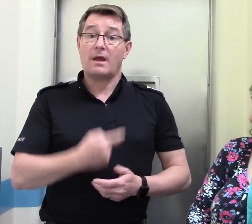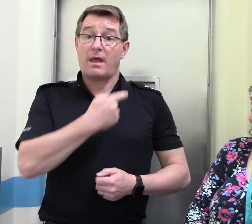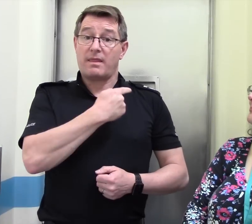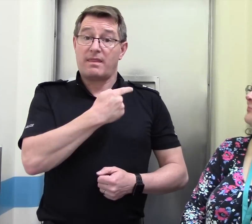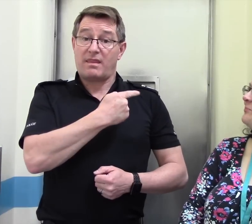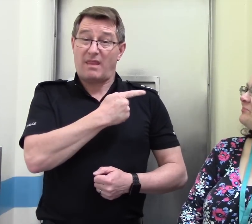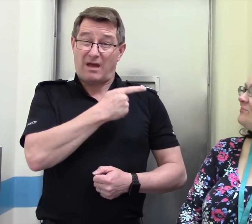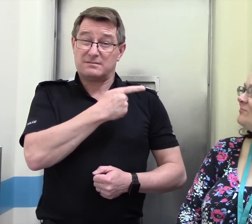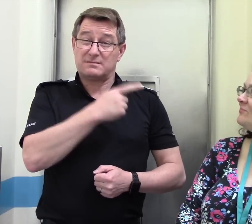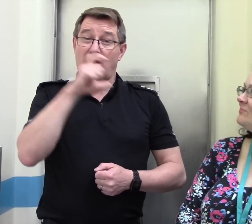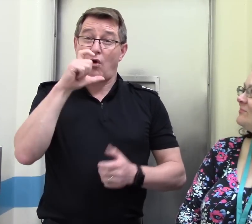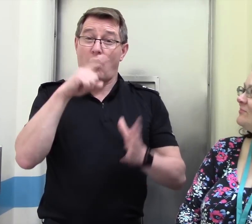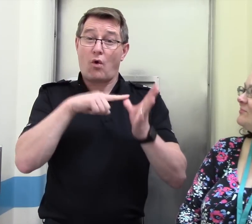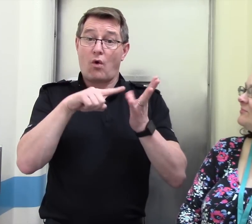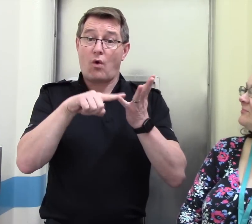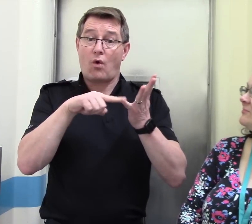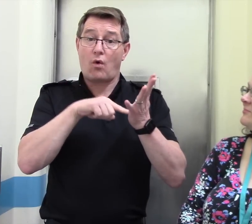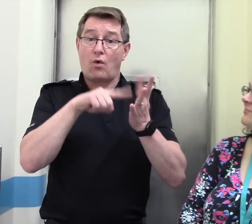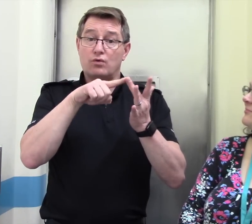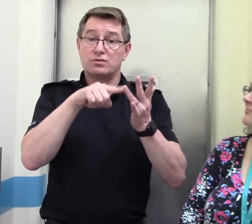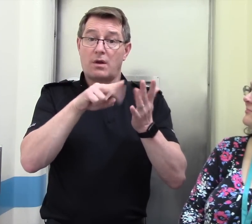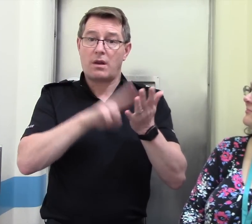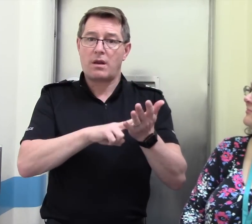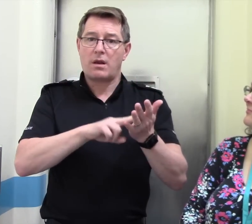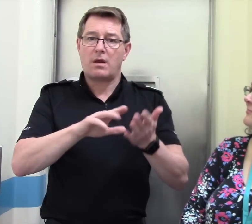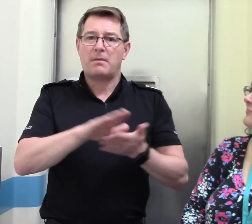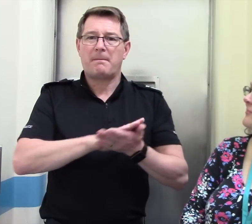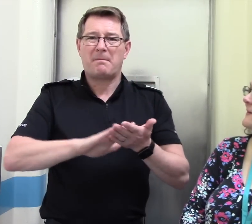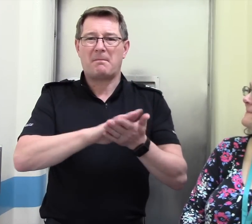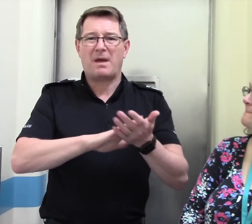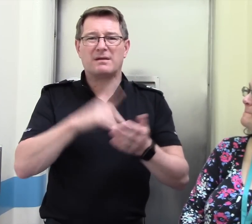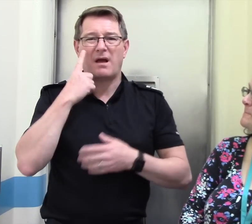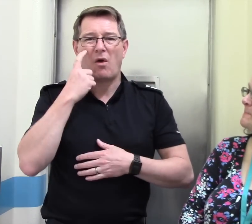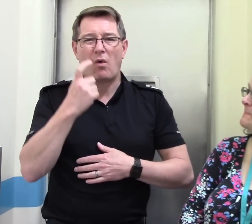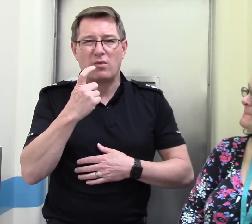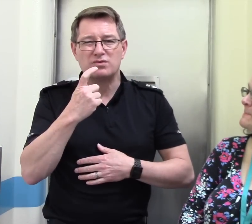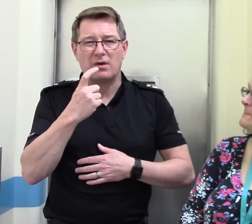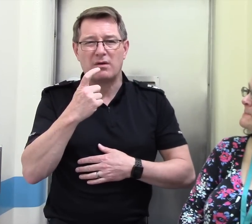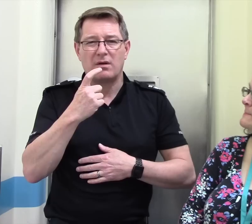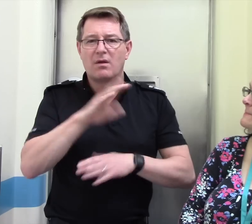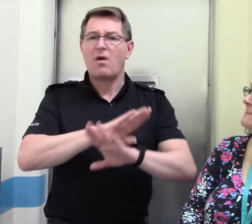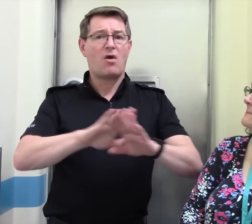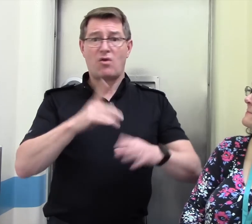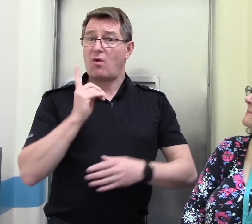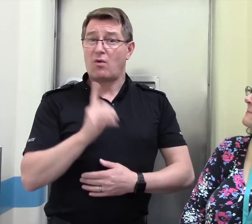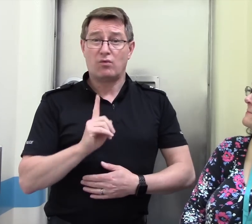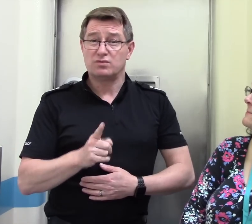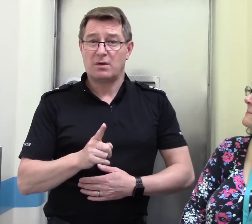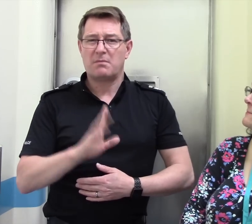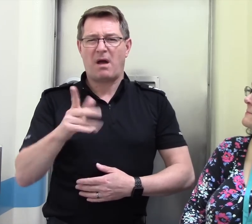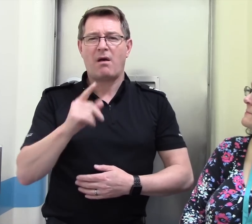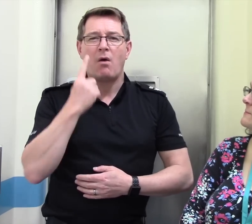That 'Caution' means 'take heed', not like a 'Warning',